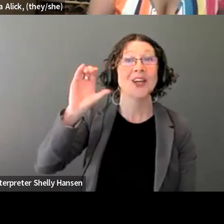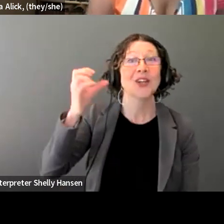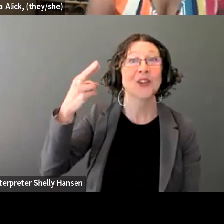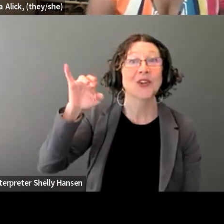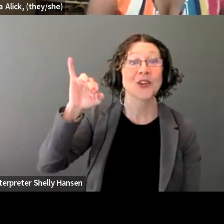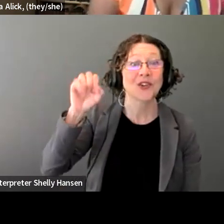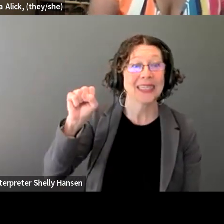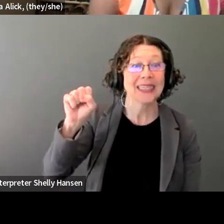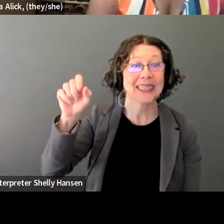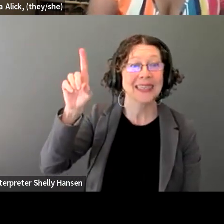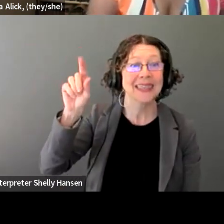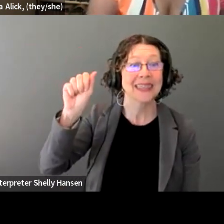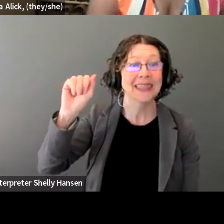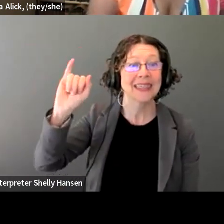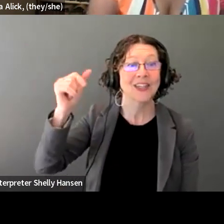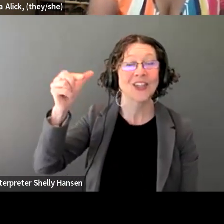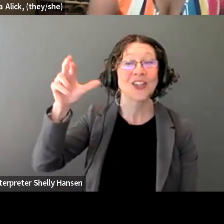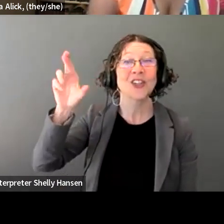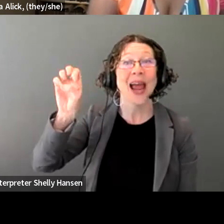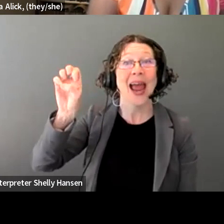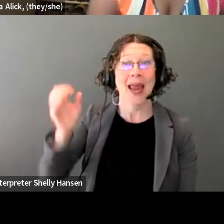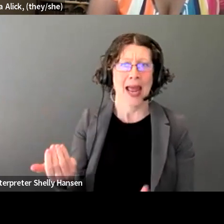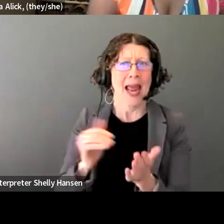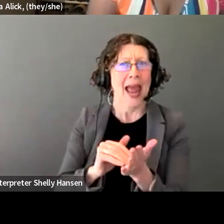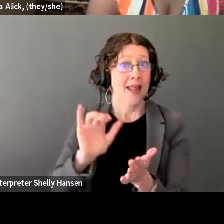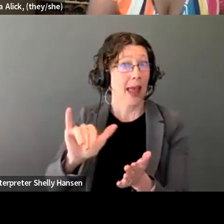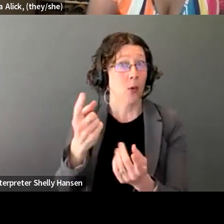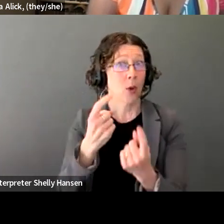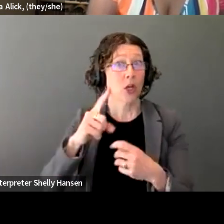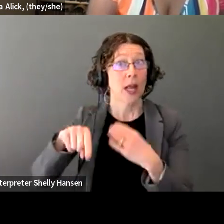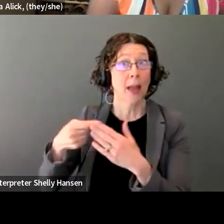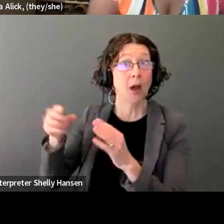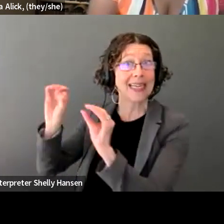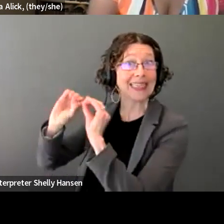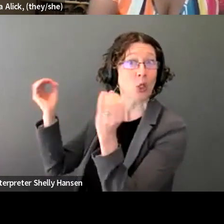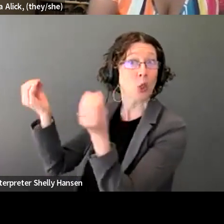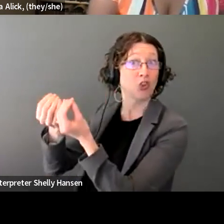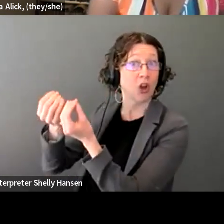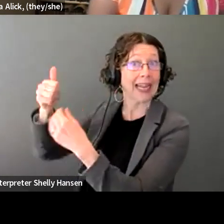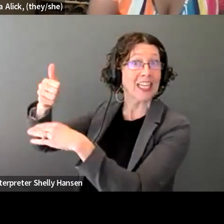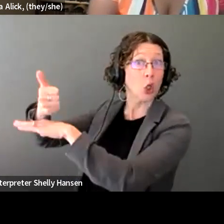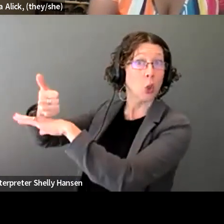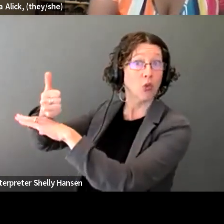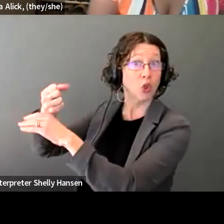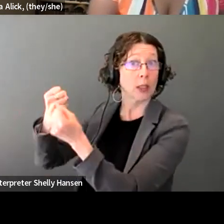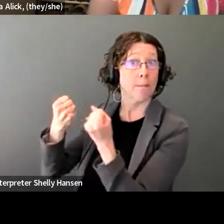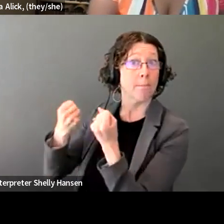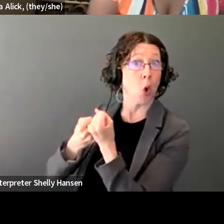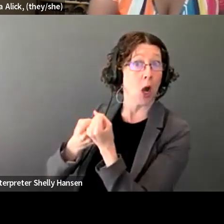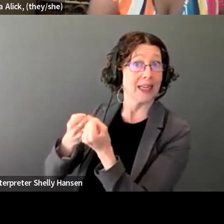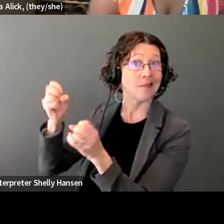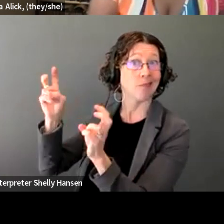To answer that question about institutional support, I have been doing this for quite